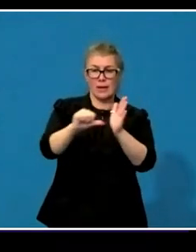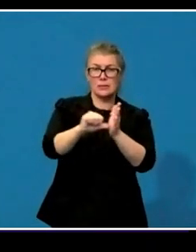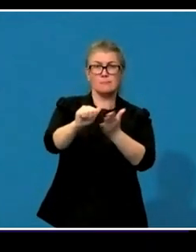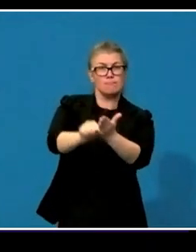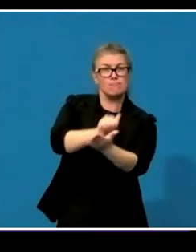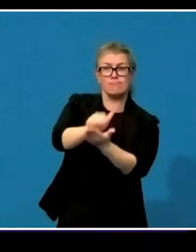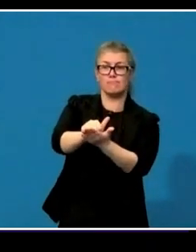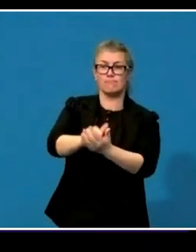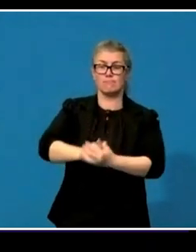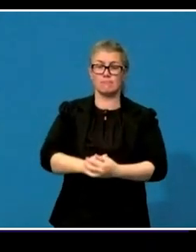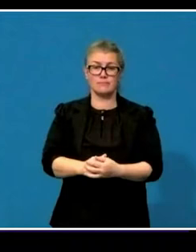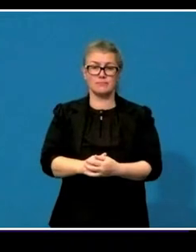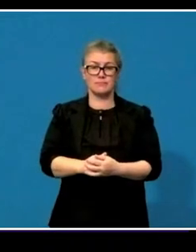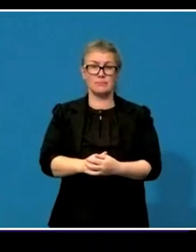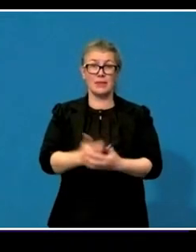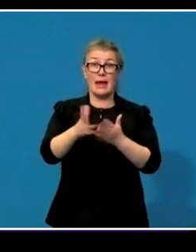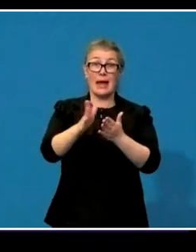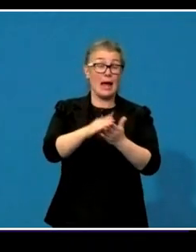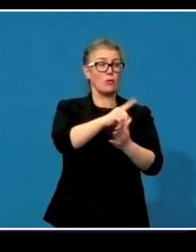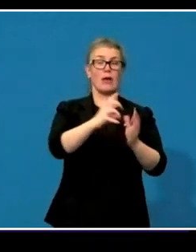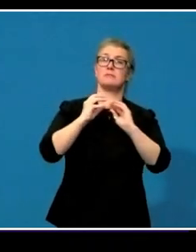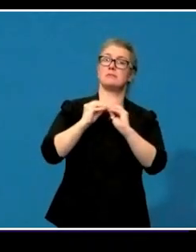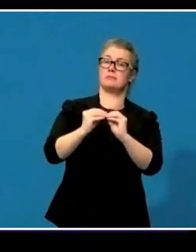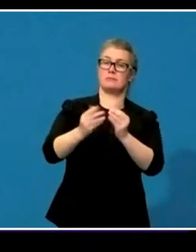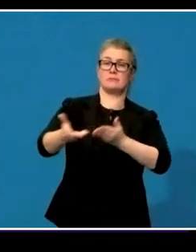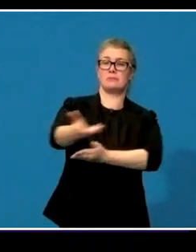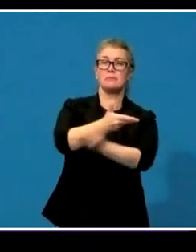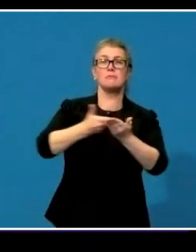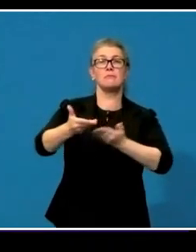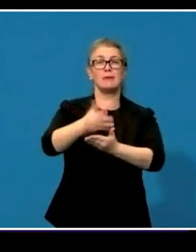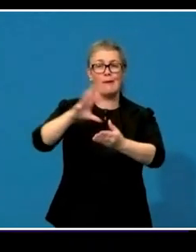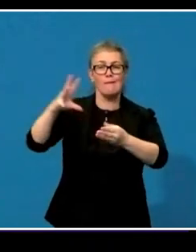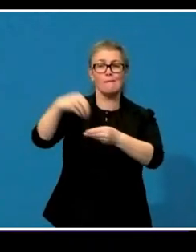consult and that they involve the whole Aboriginal community, not just one